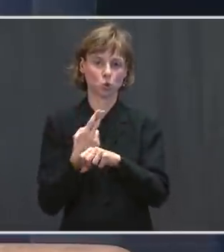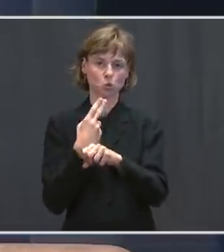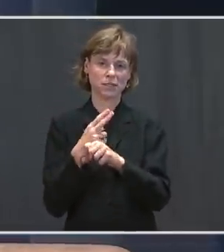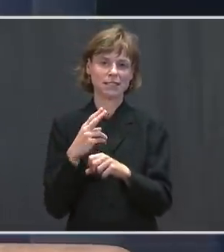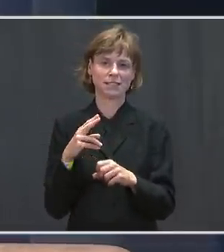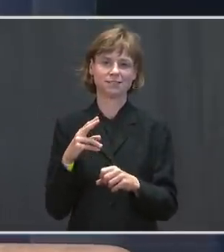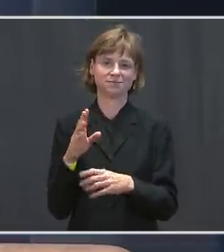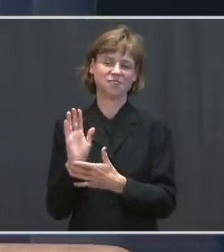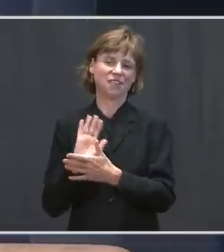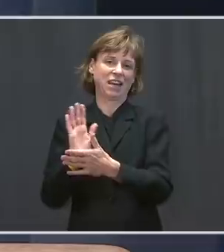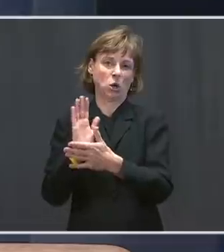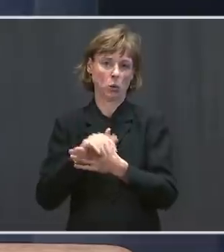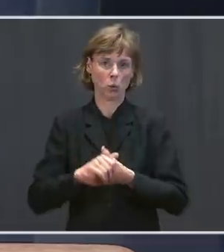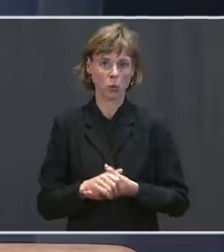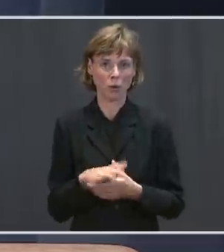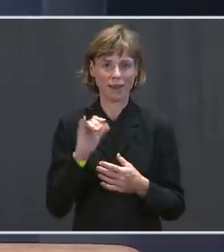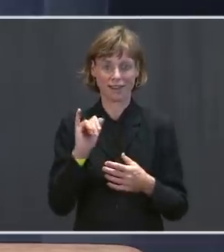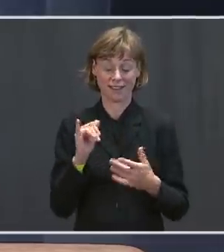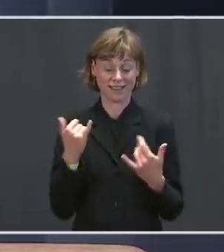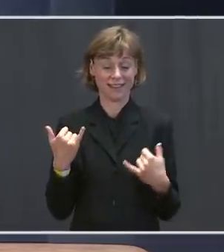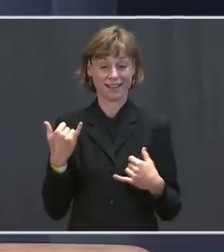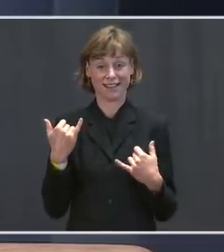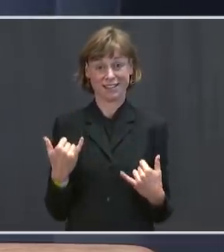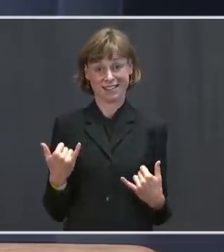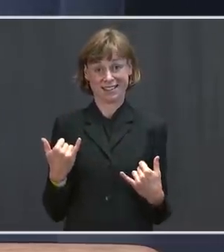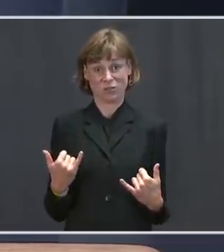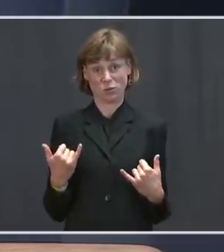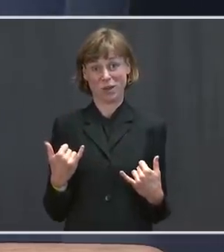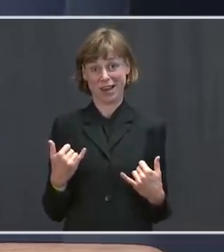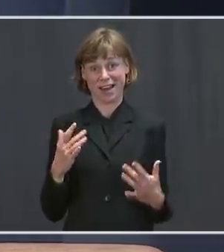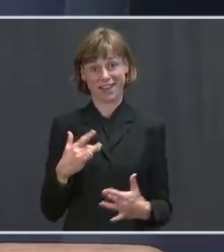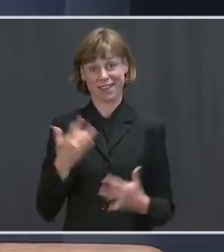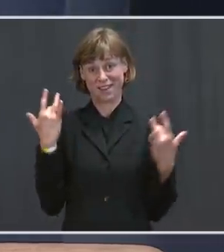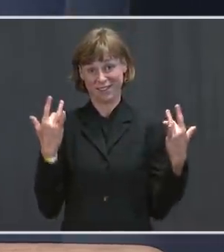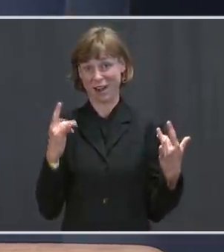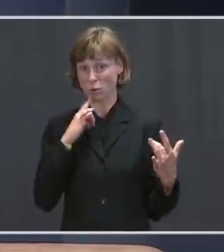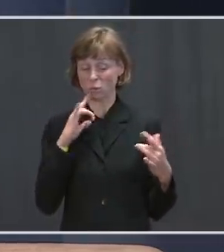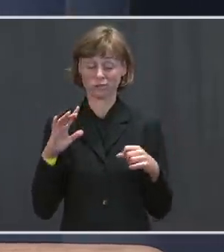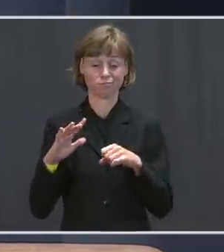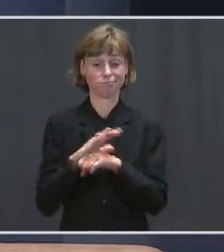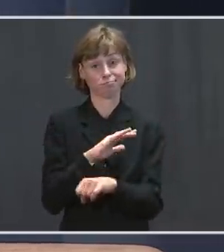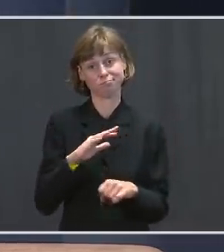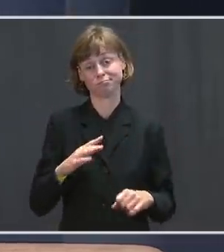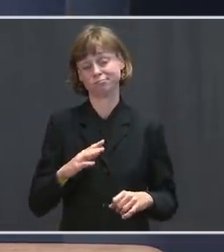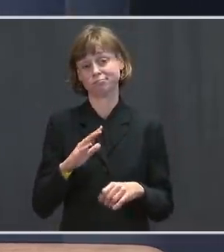This event was entirely virtual this year because of COVID with all speakers delivering taped remarks.